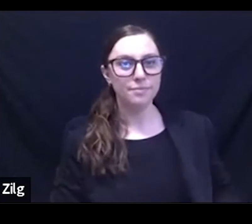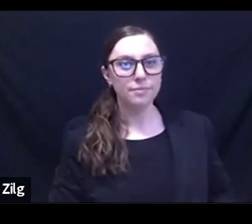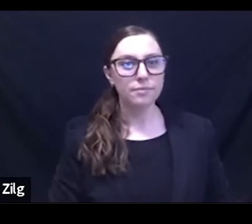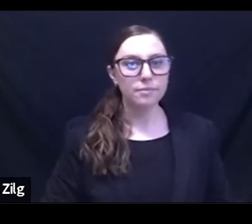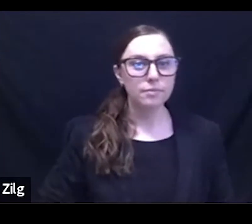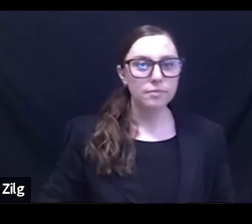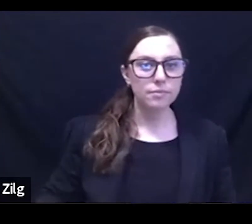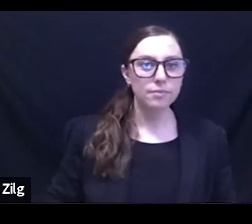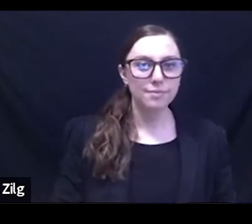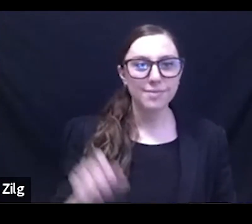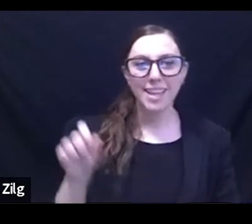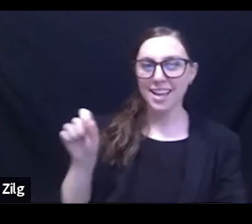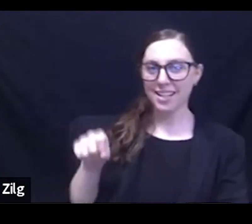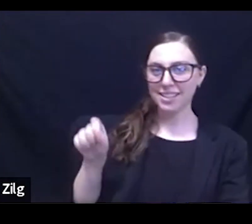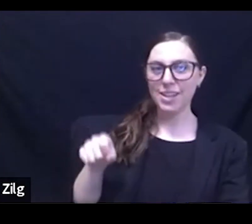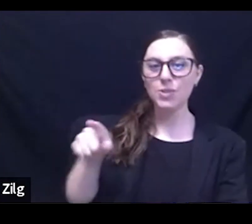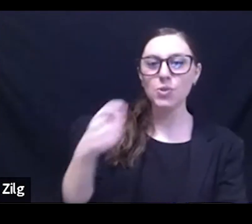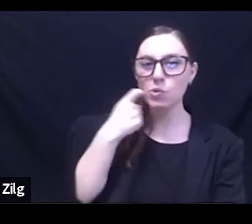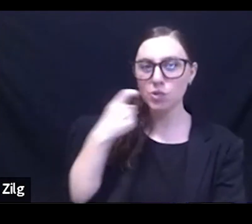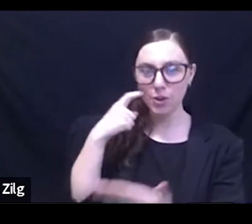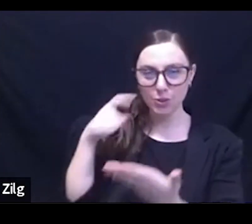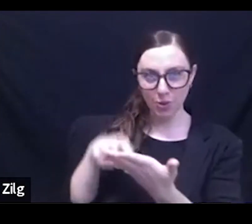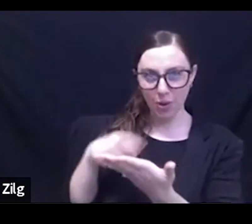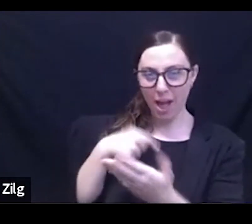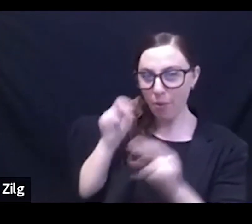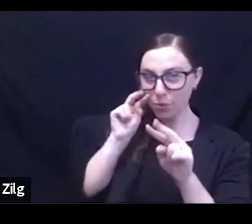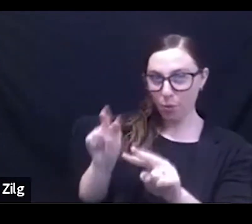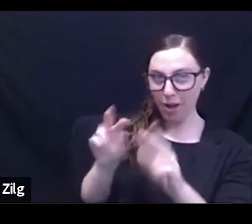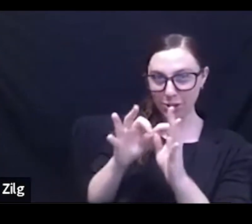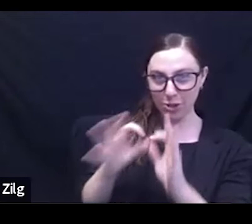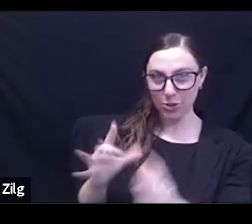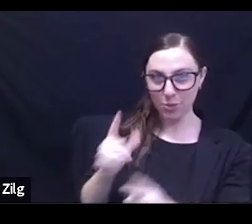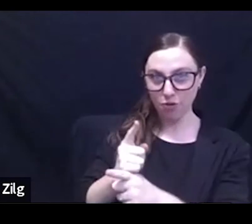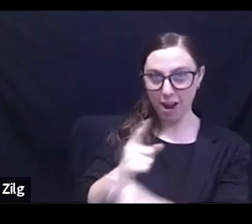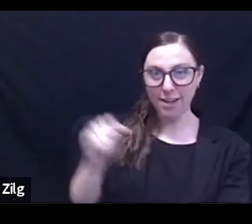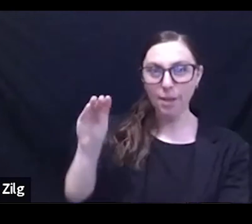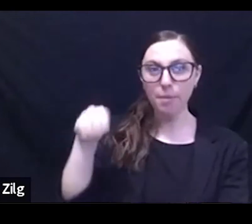Noorjahan: Yes. Oh, yes, so you just saw. I was watching the interpreter, right, and I was nodding.